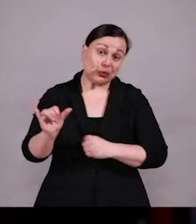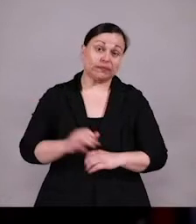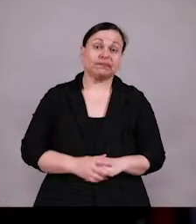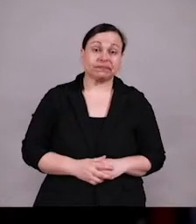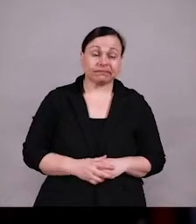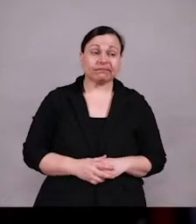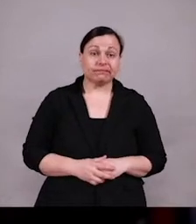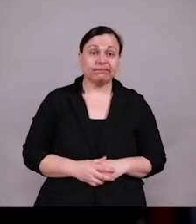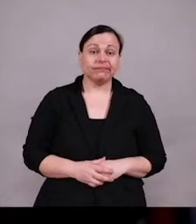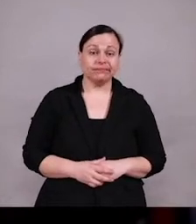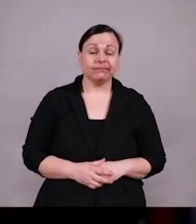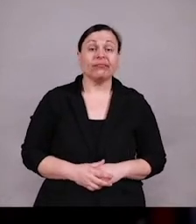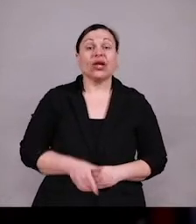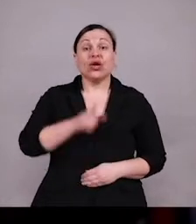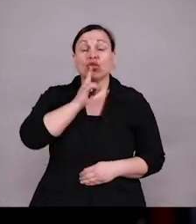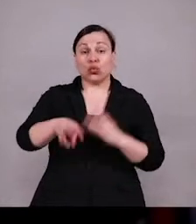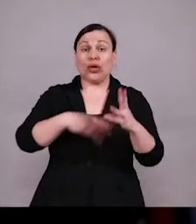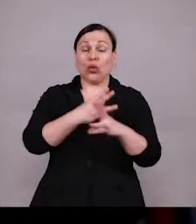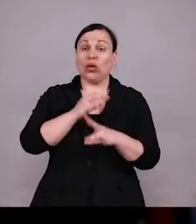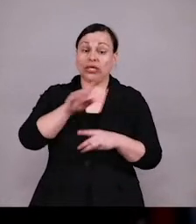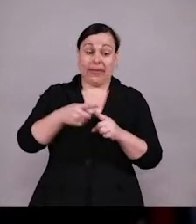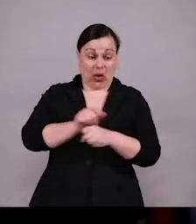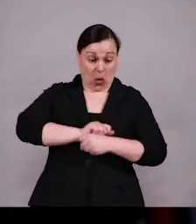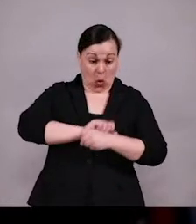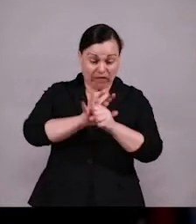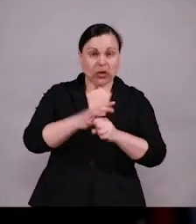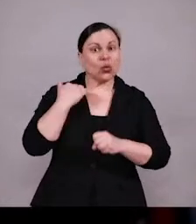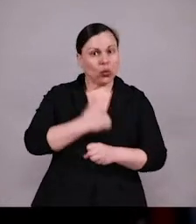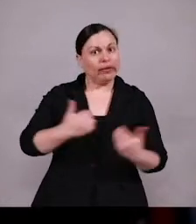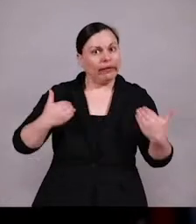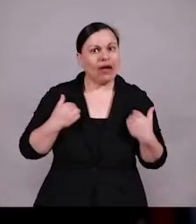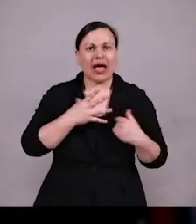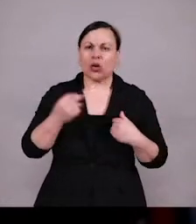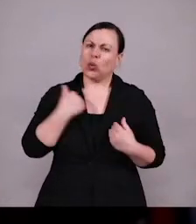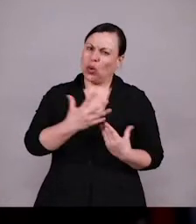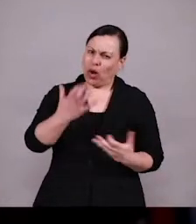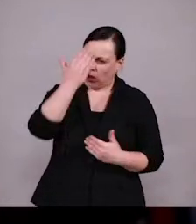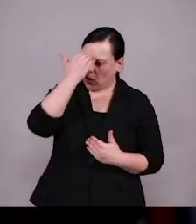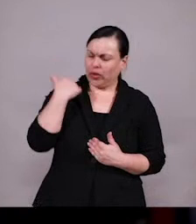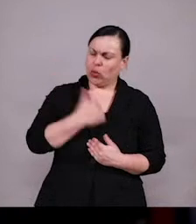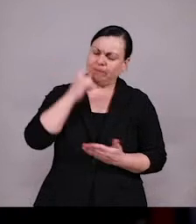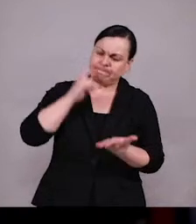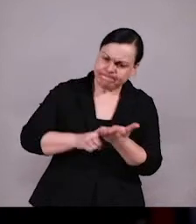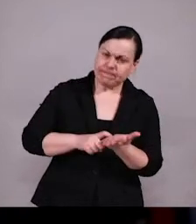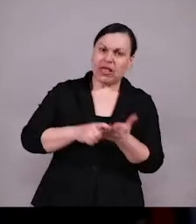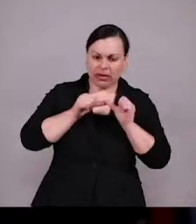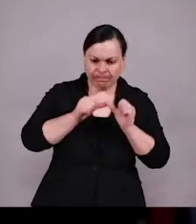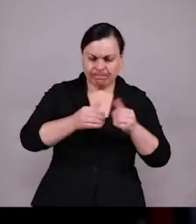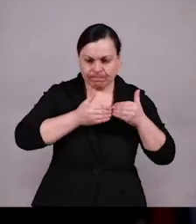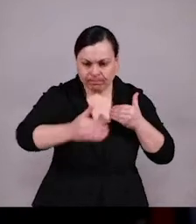the impact COVID has had and will continue to have on our student population, as well as on graduation